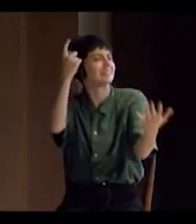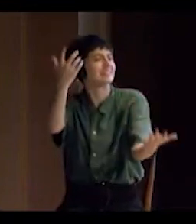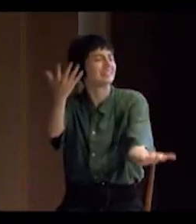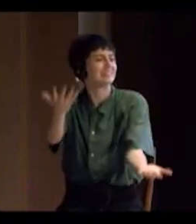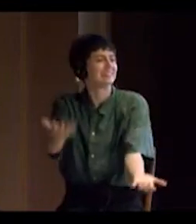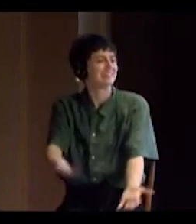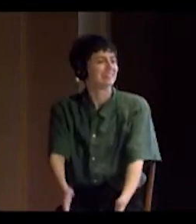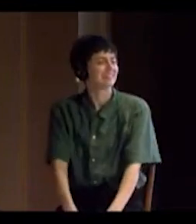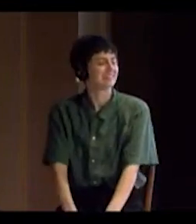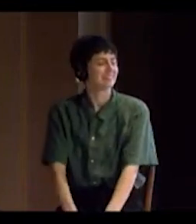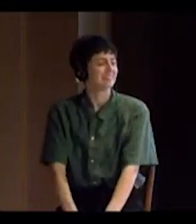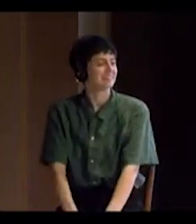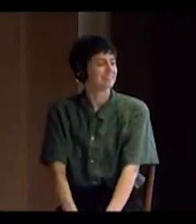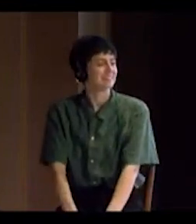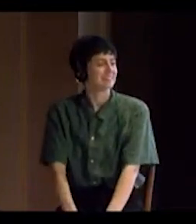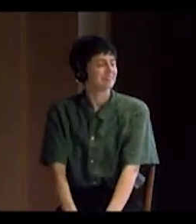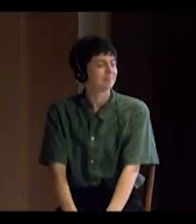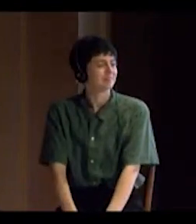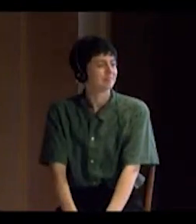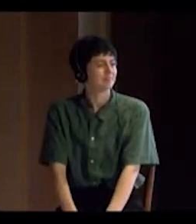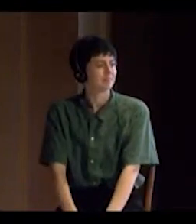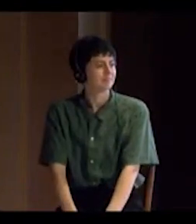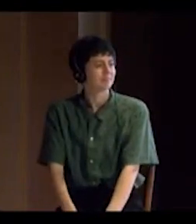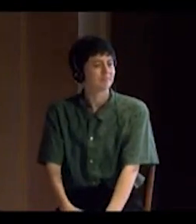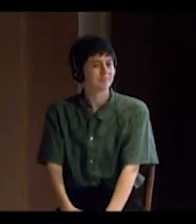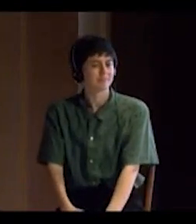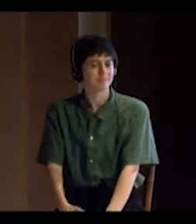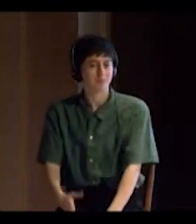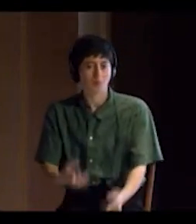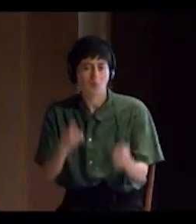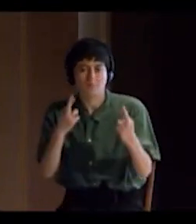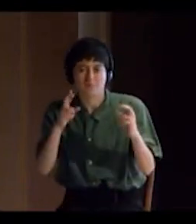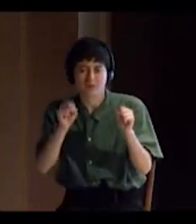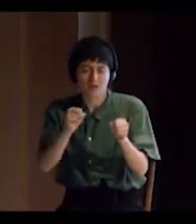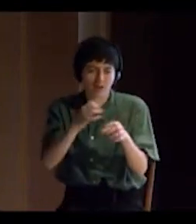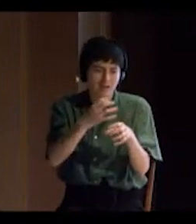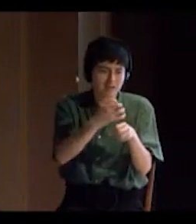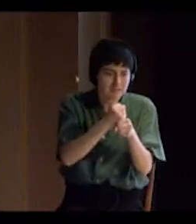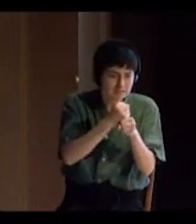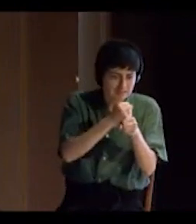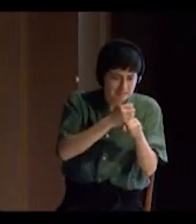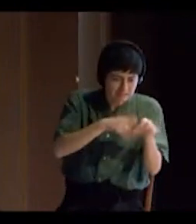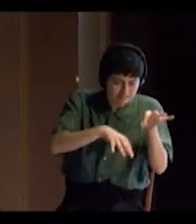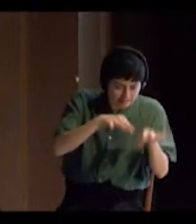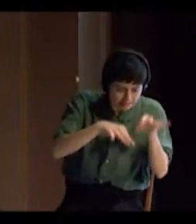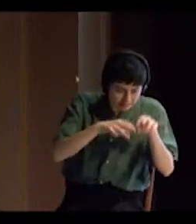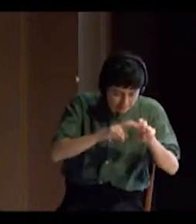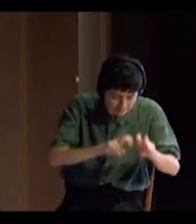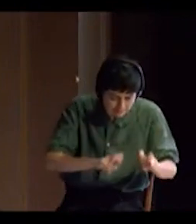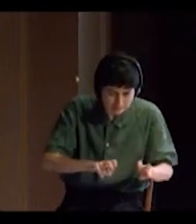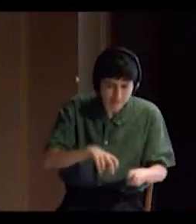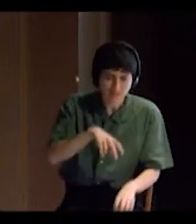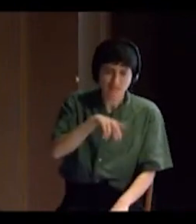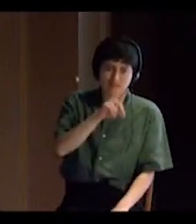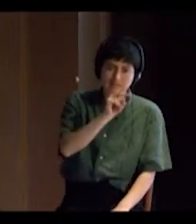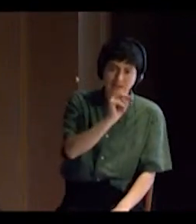to get all this DNA and other information out of even soils, Yeah. [Attendant 5] And biomarkers in the deep past.